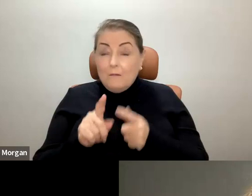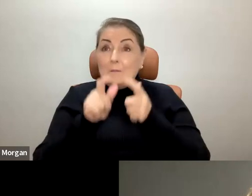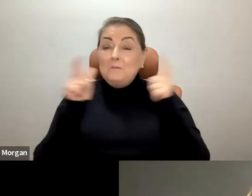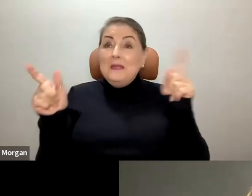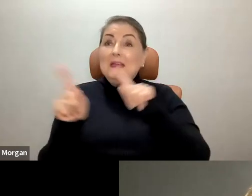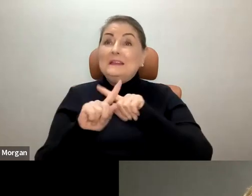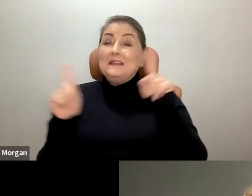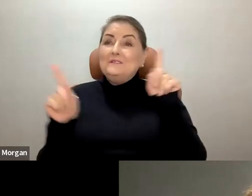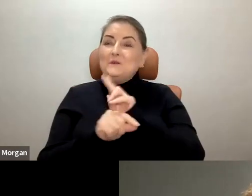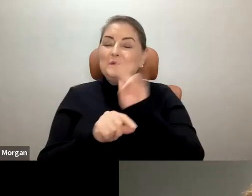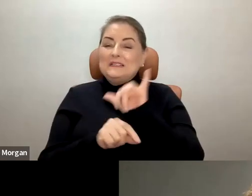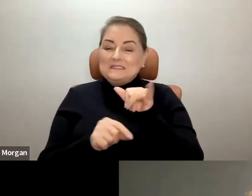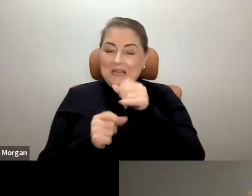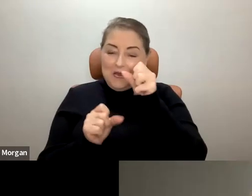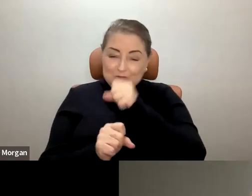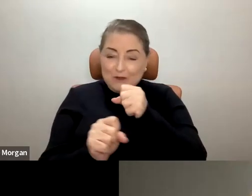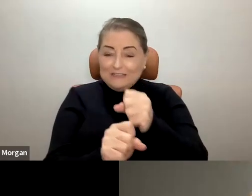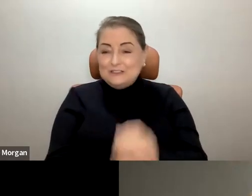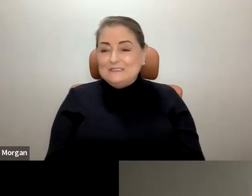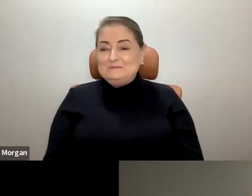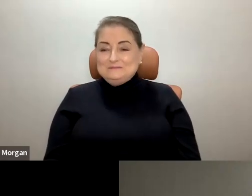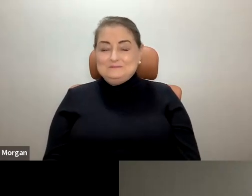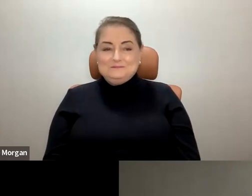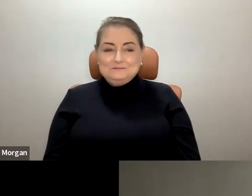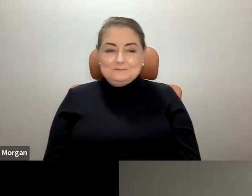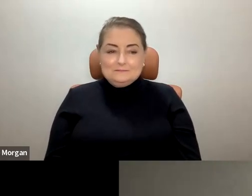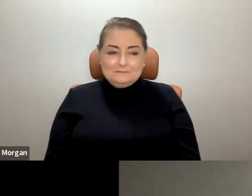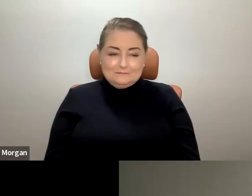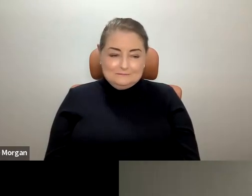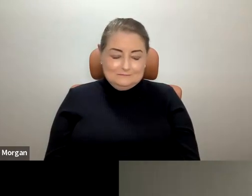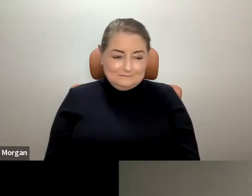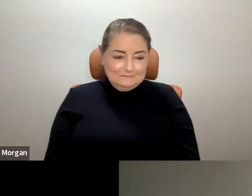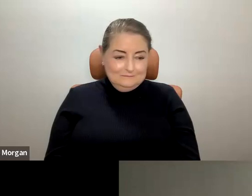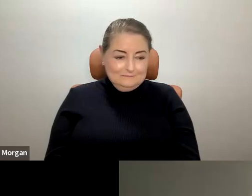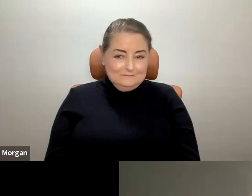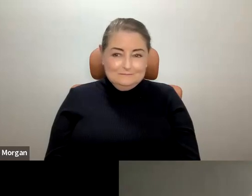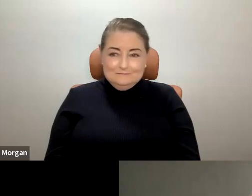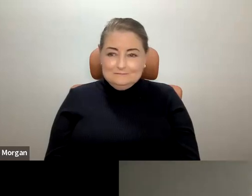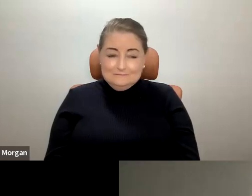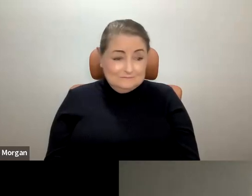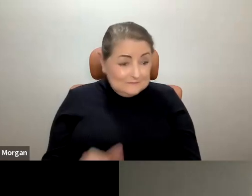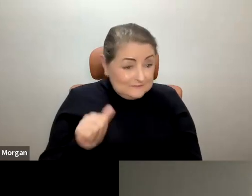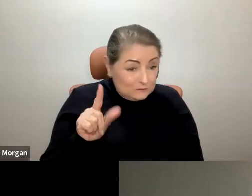the same strategies. [Clare Wilson] Yeah, absolutely. Absolutely. Any other any other questions or